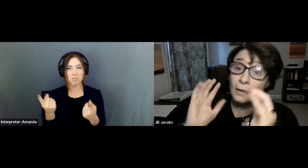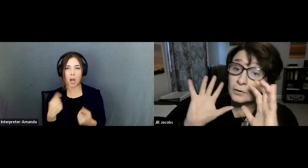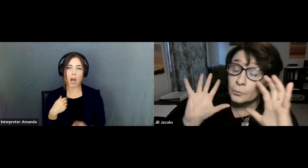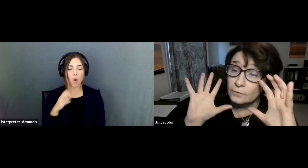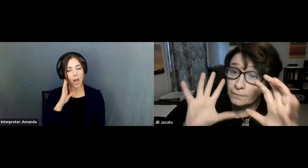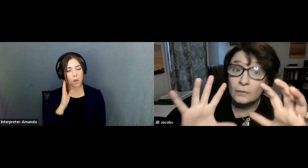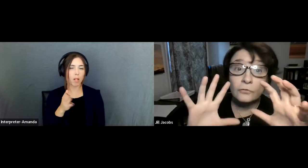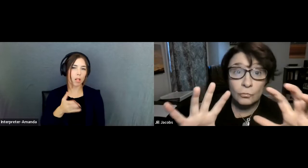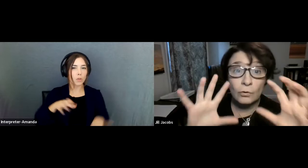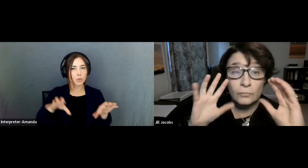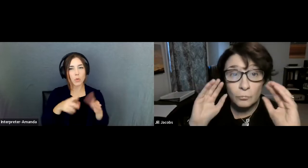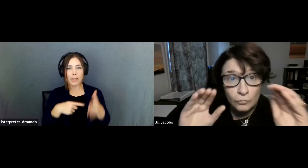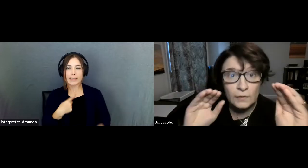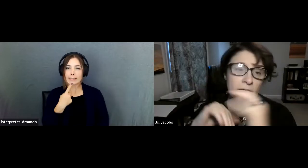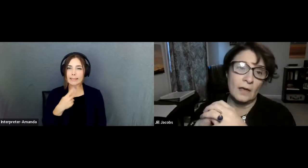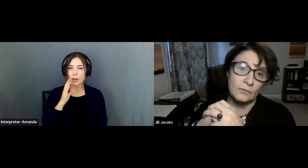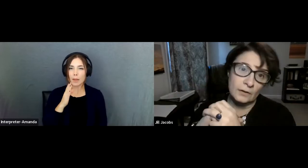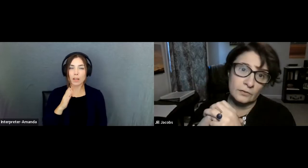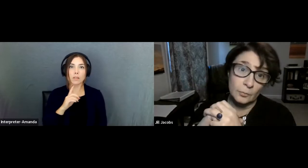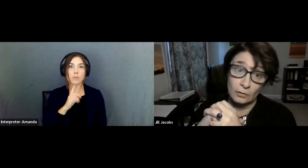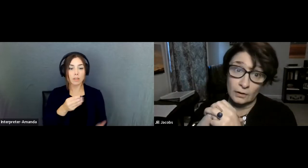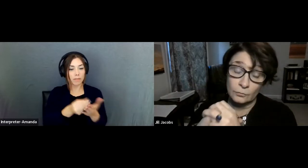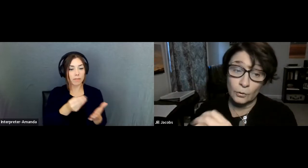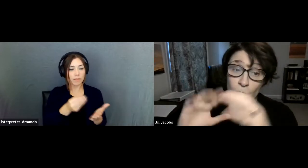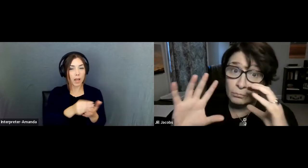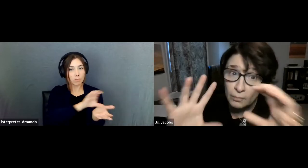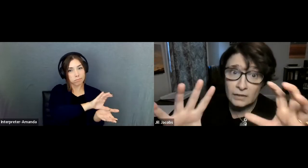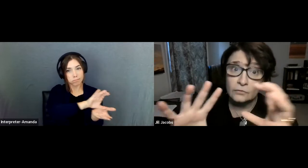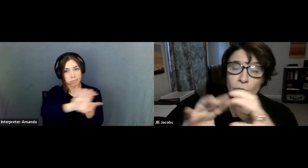I'm going to put funds towards moving this advocacy ball down the road to making sure